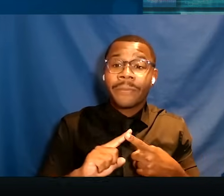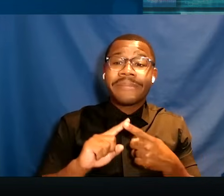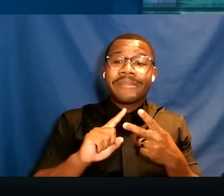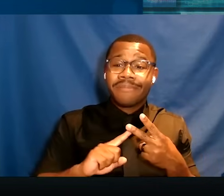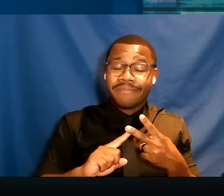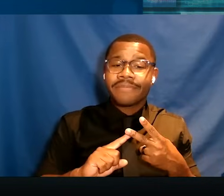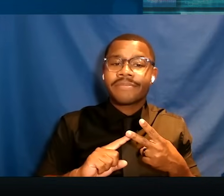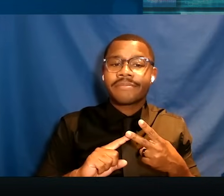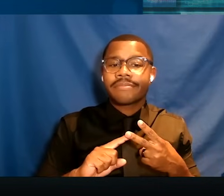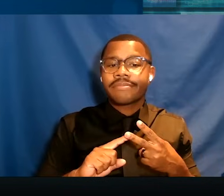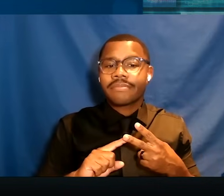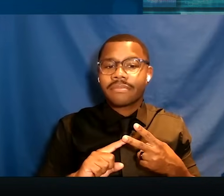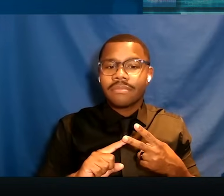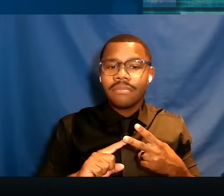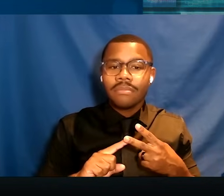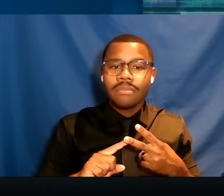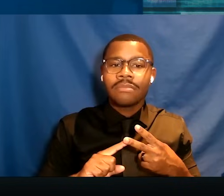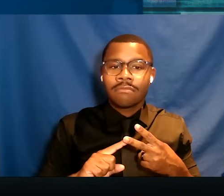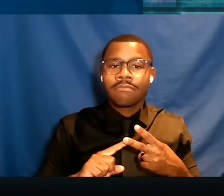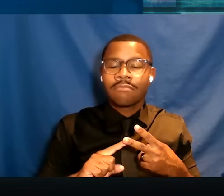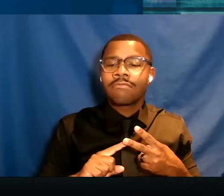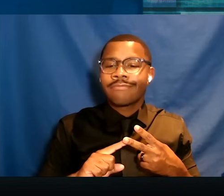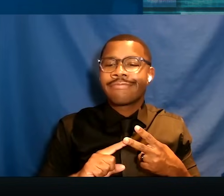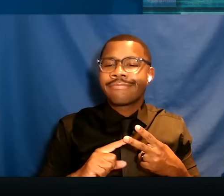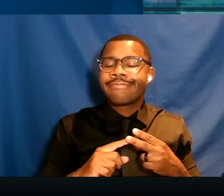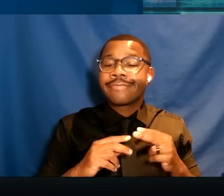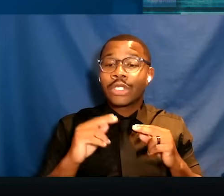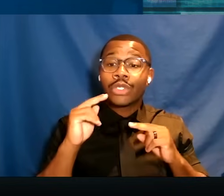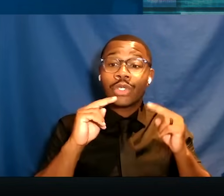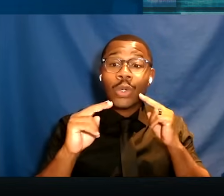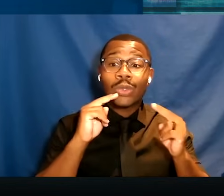outside of the cycle of negotiations. And I think that's gonna be very helpful